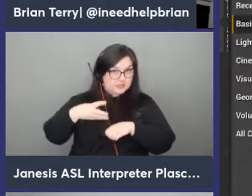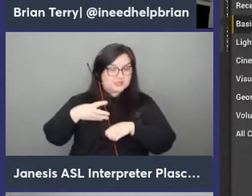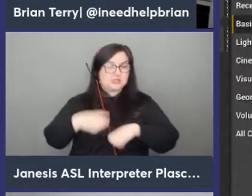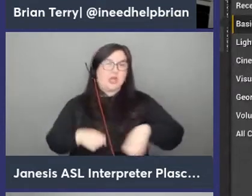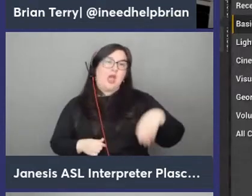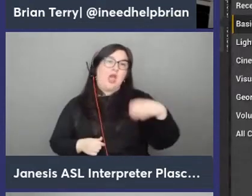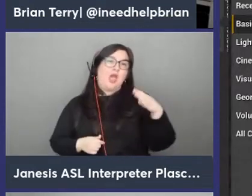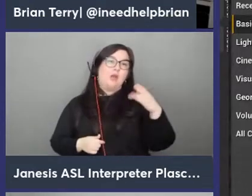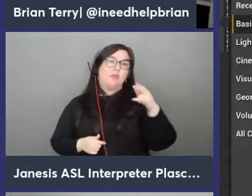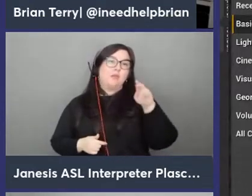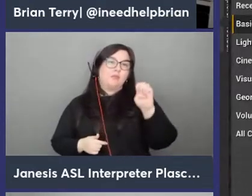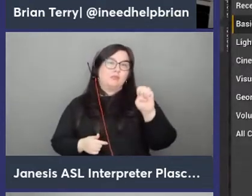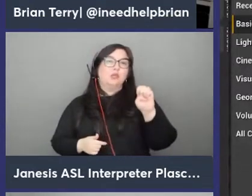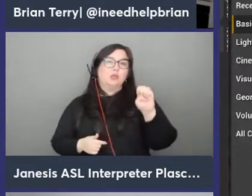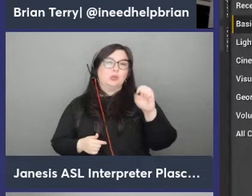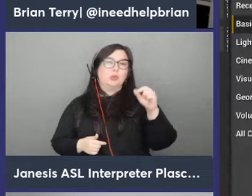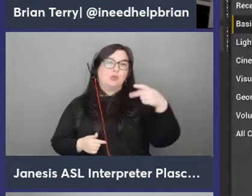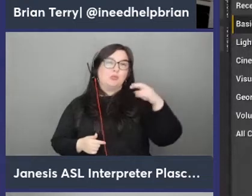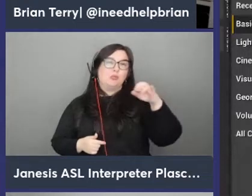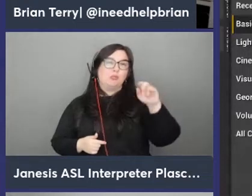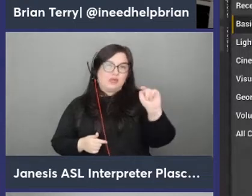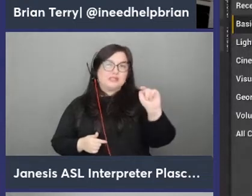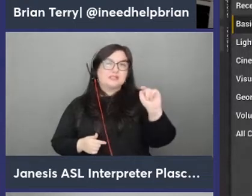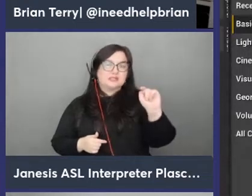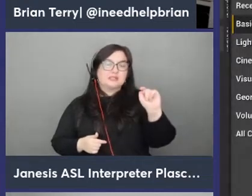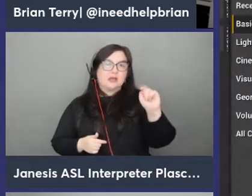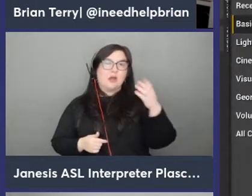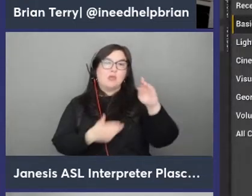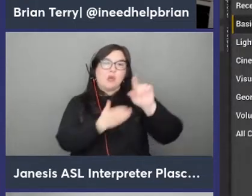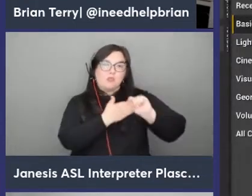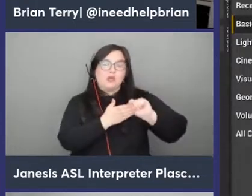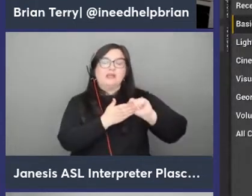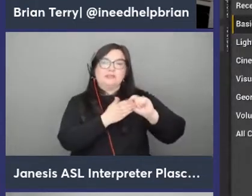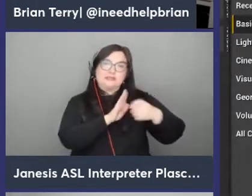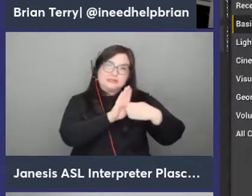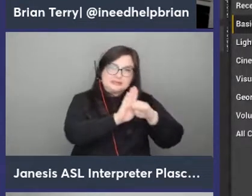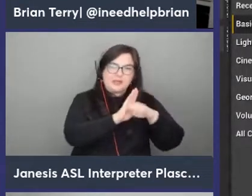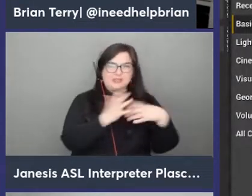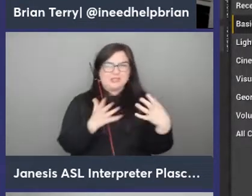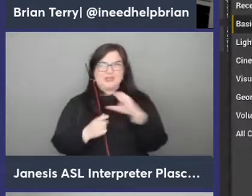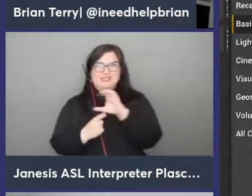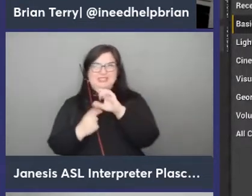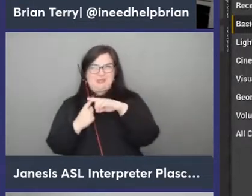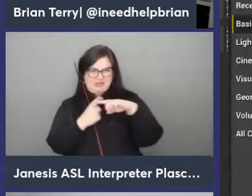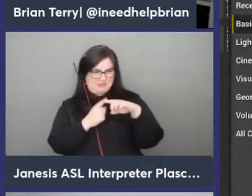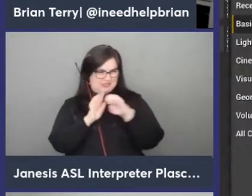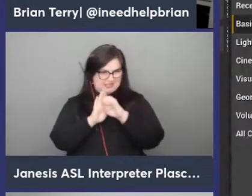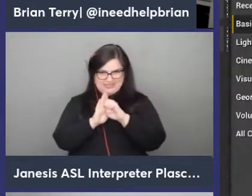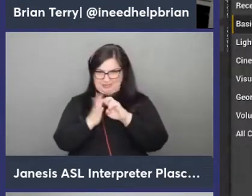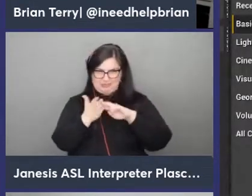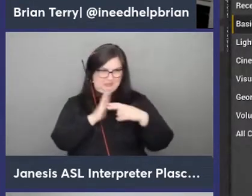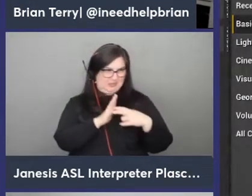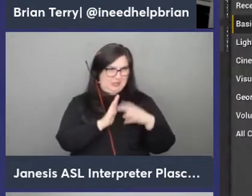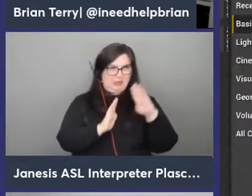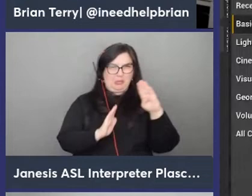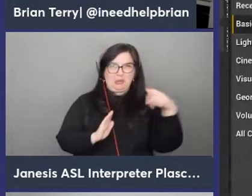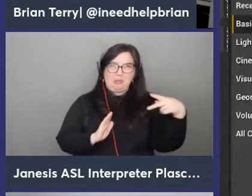So for a lot of the people, this might be like new terms, right? What is C++ examples? What are Blueprint example?